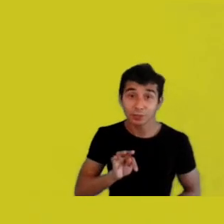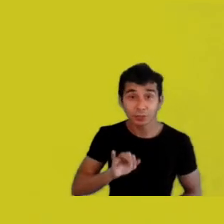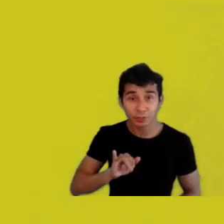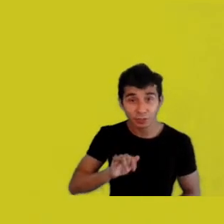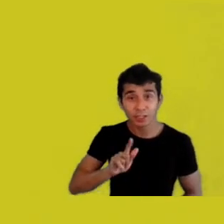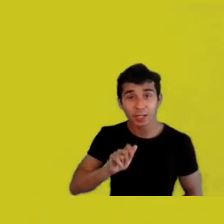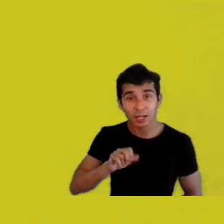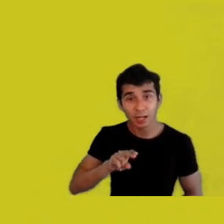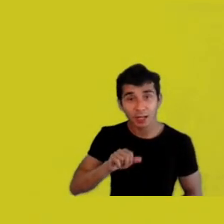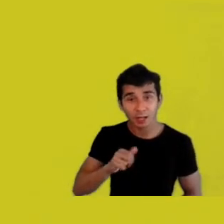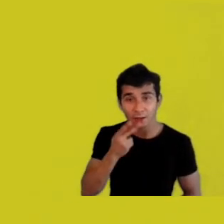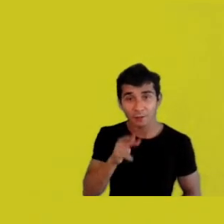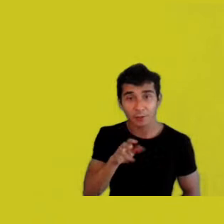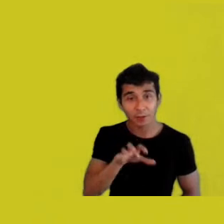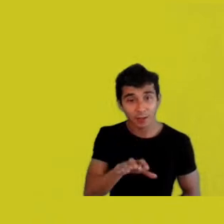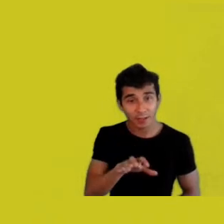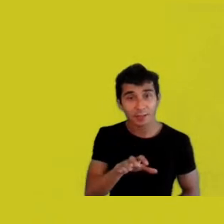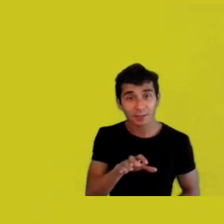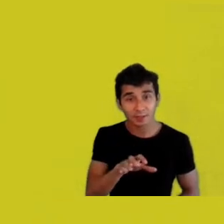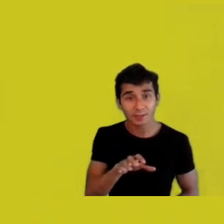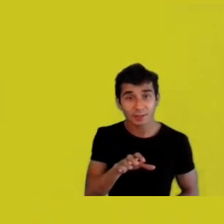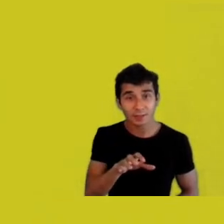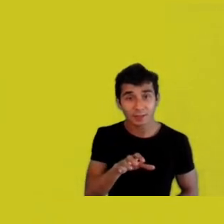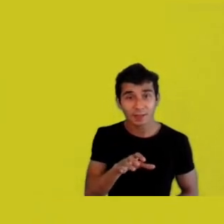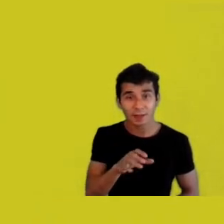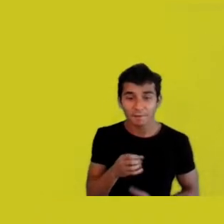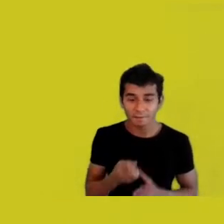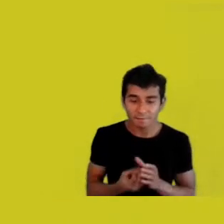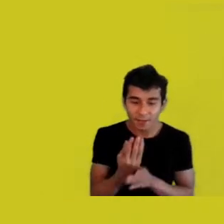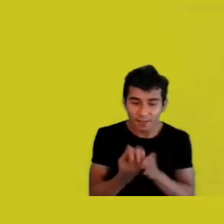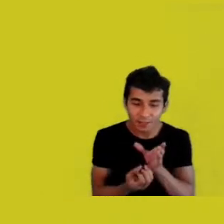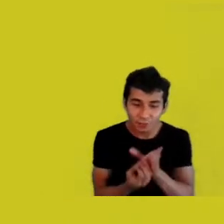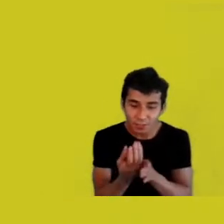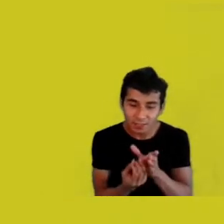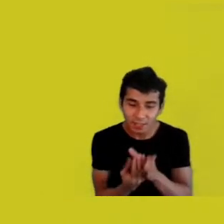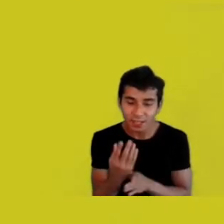Such an unusual expression in Portuguese translates,